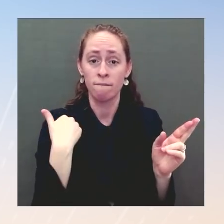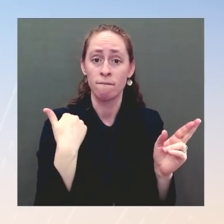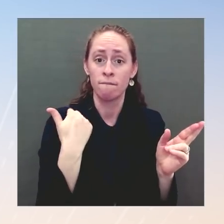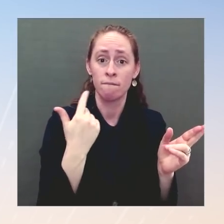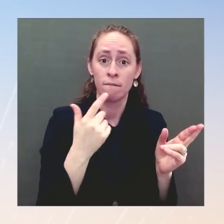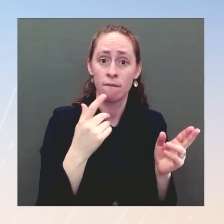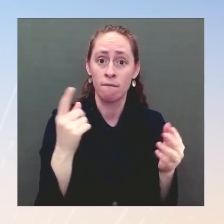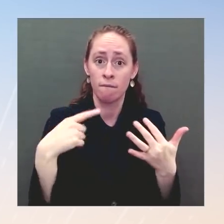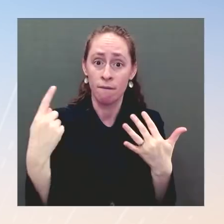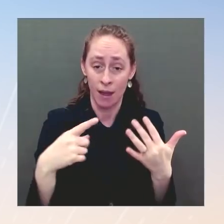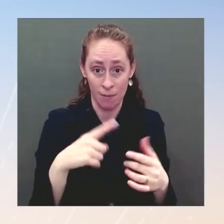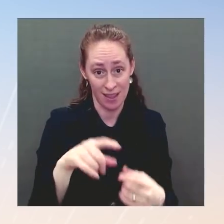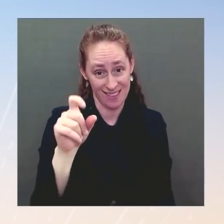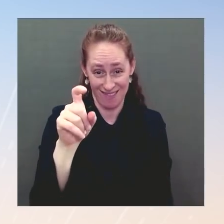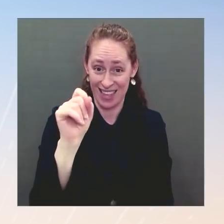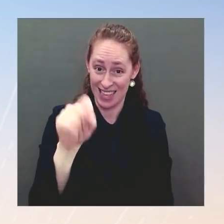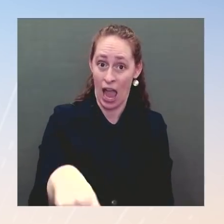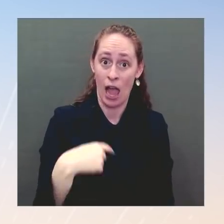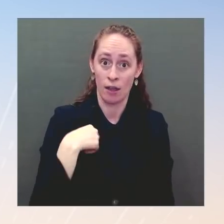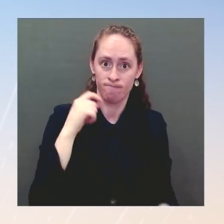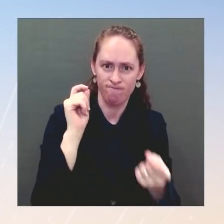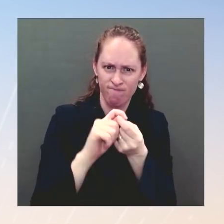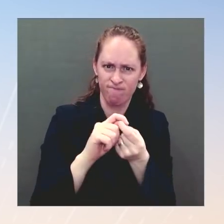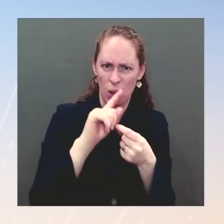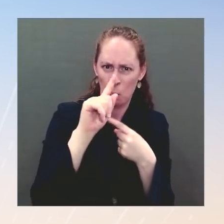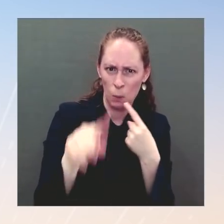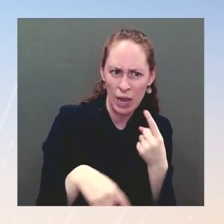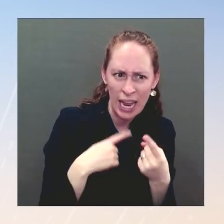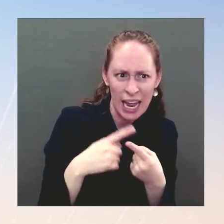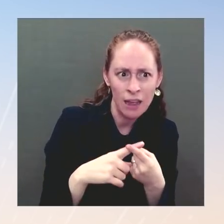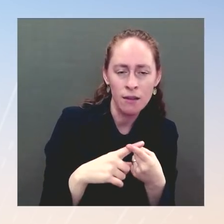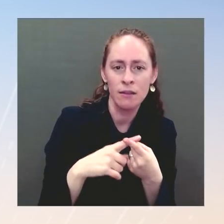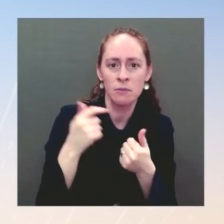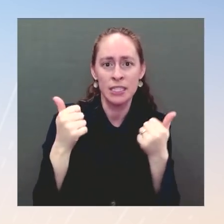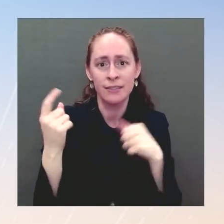what we've been communicating with the Ukrainians for some time now. Let me tell you, though,